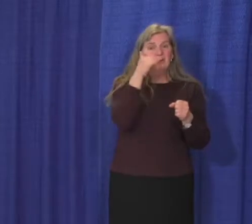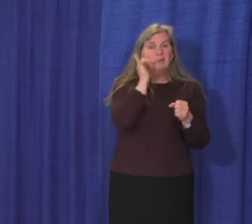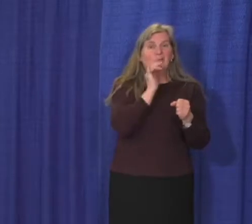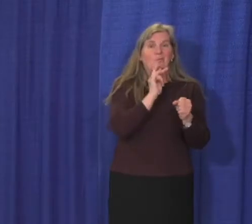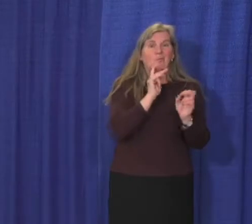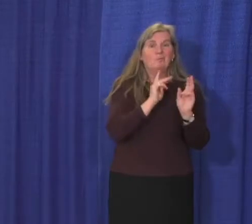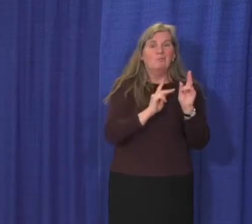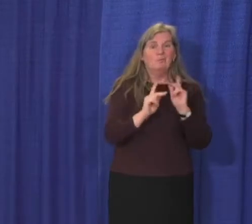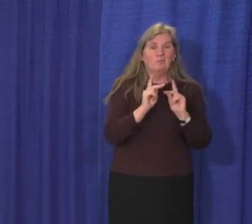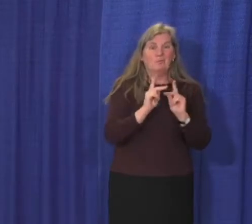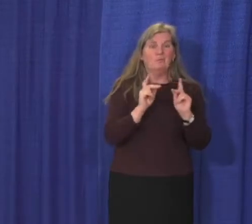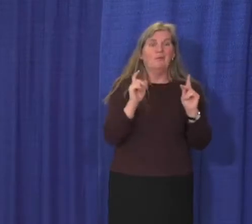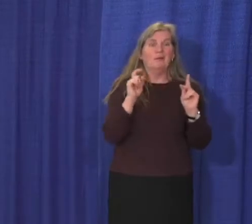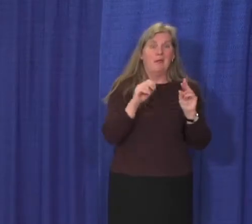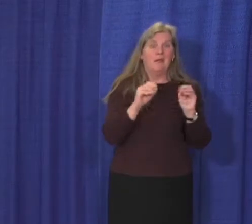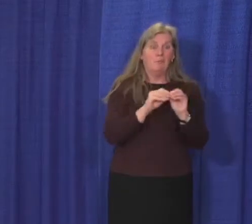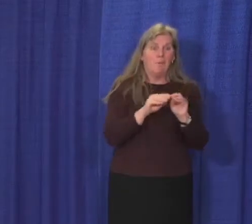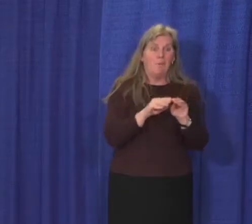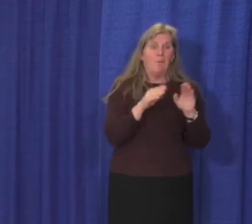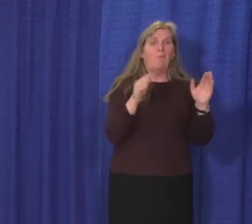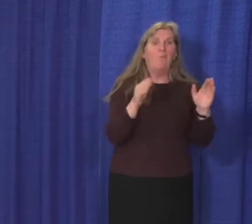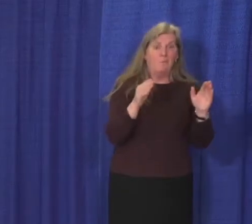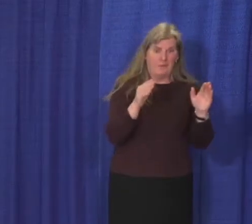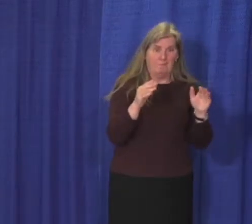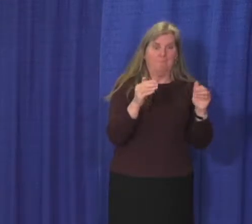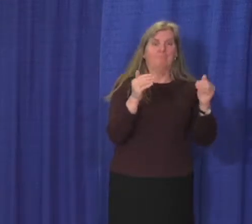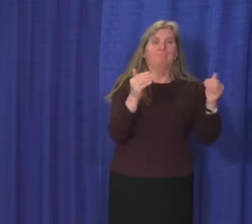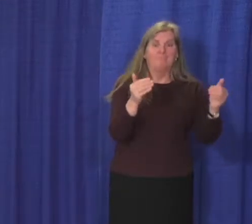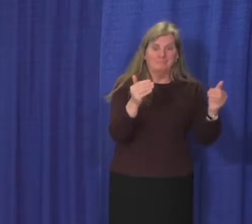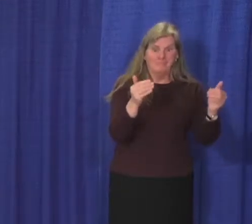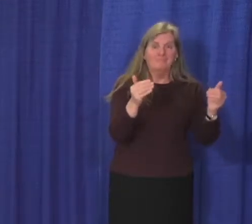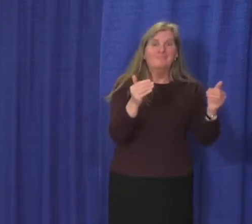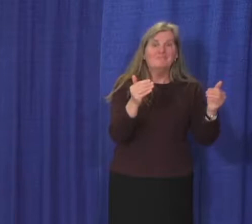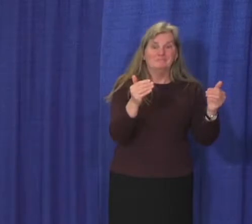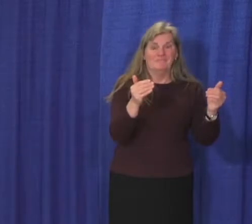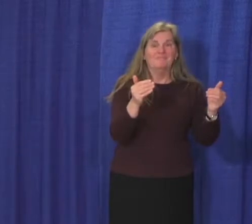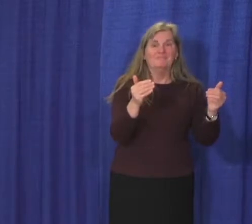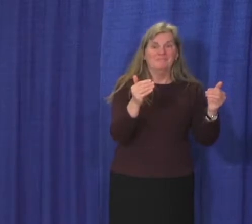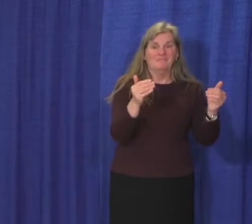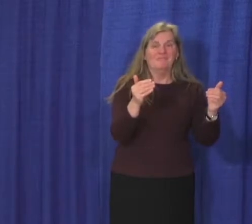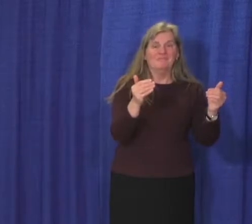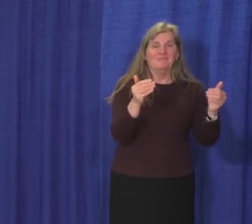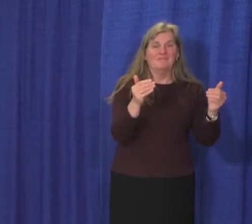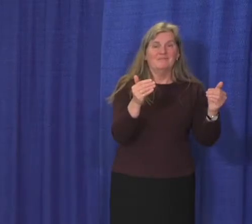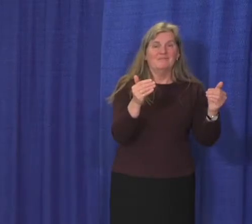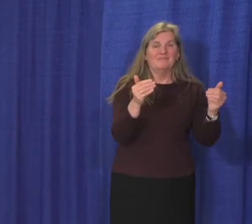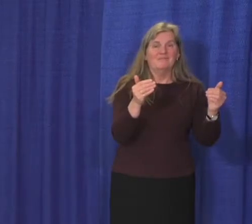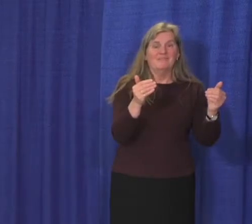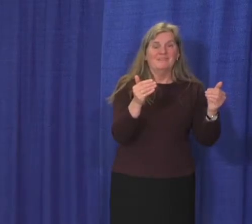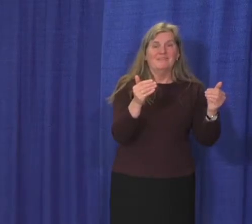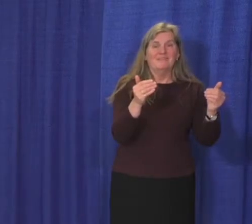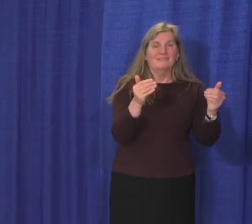Yukoners to do more answered be more by way of guiding gas